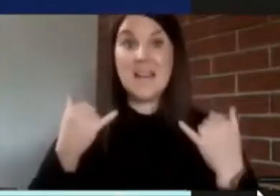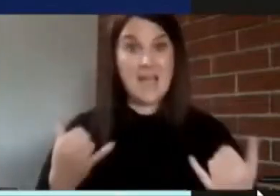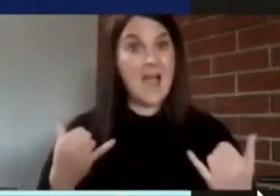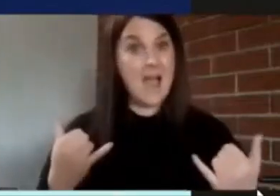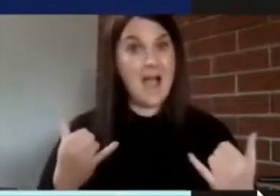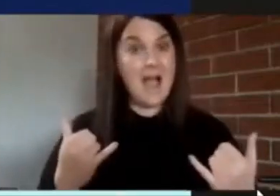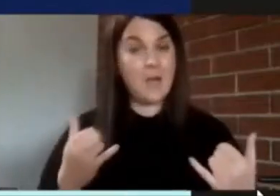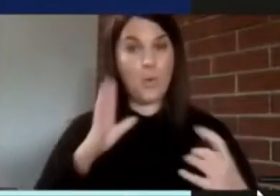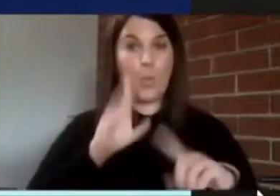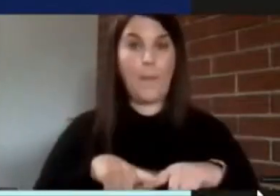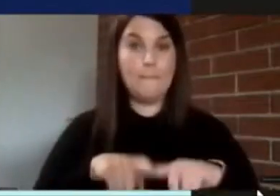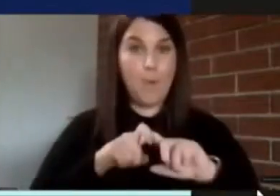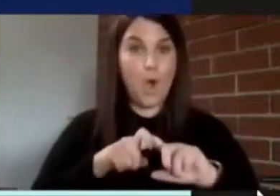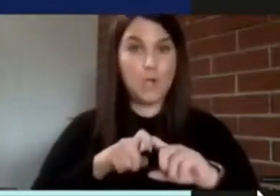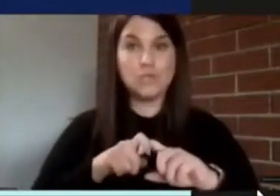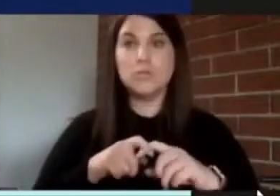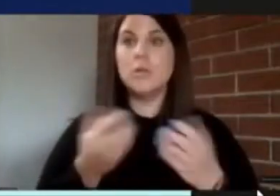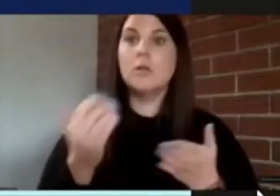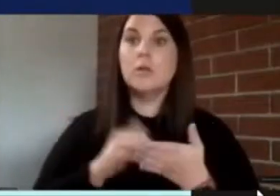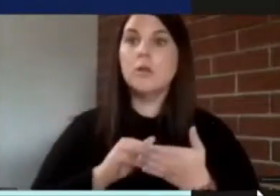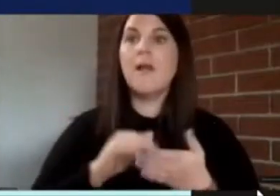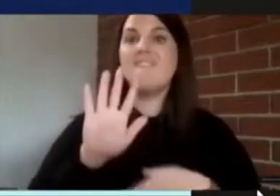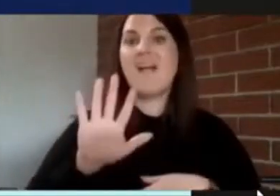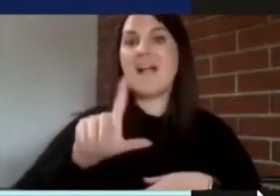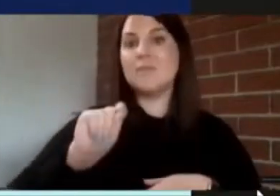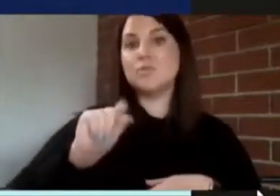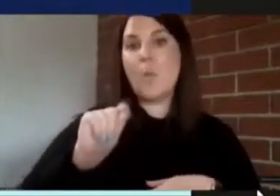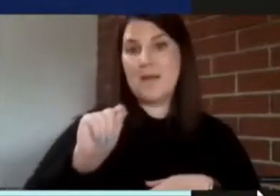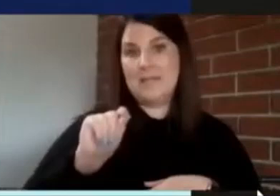We will resume at 5:20 p.m. Eastern Standard Time for public comment.